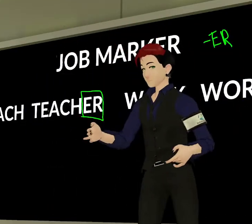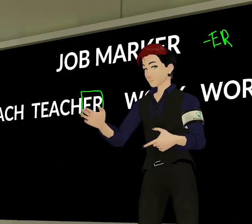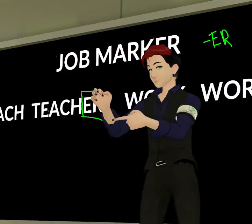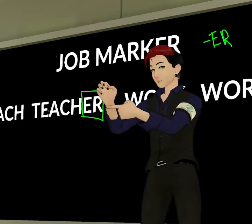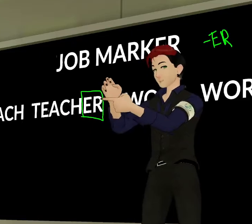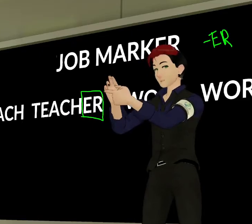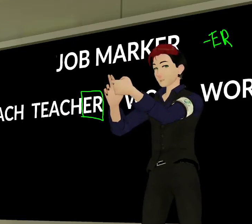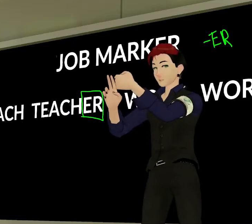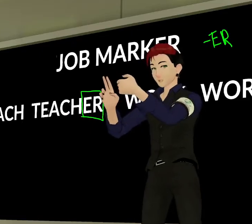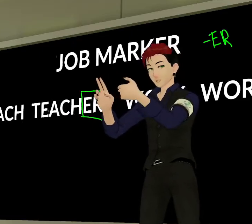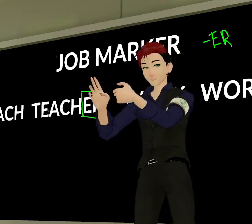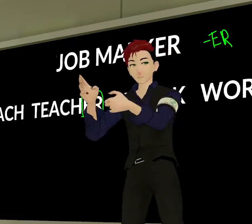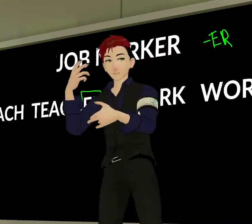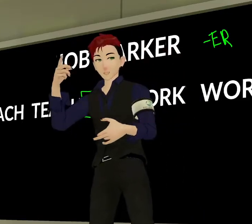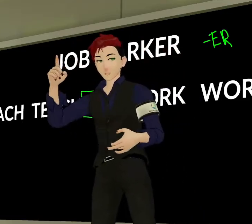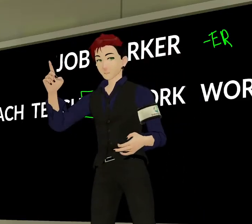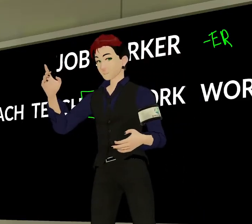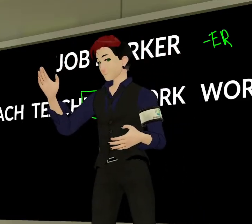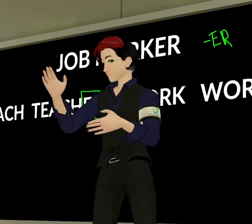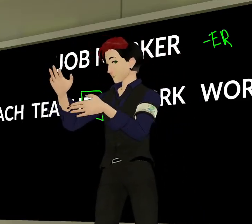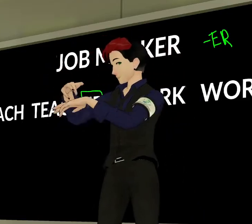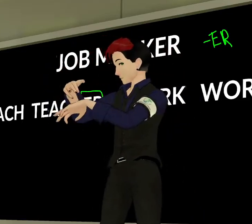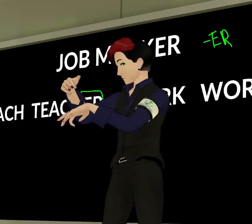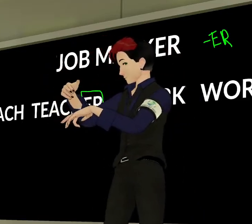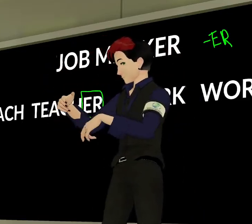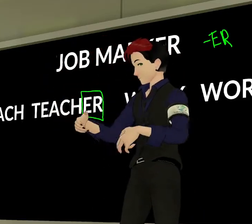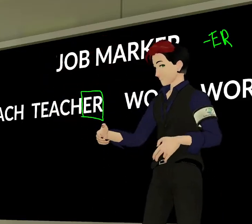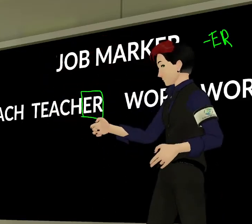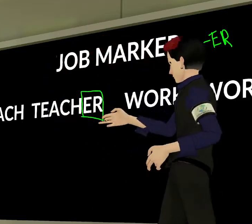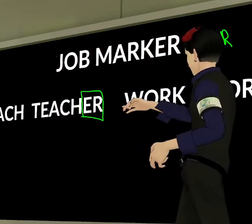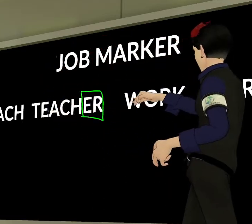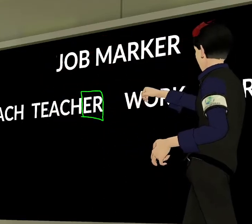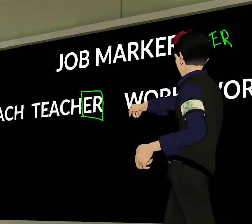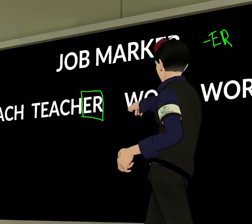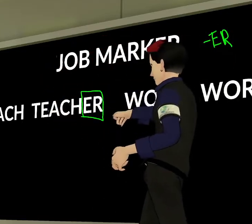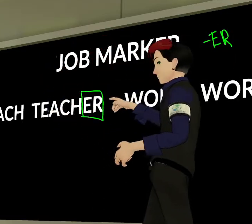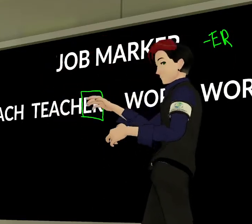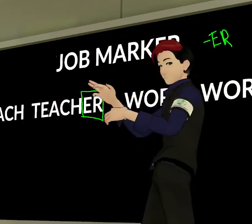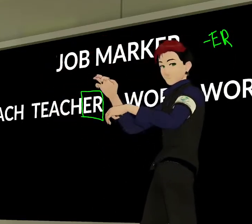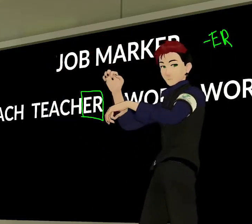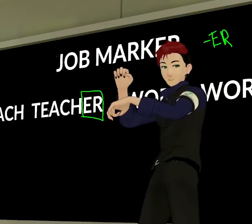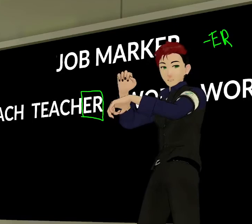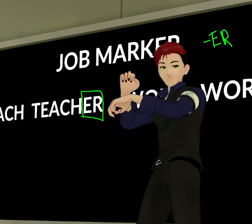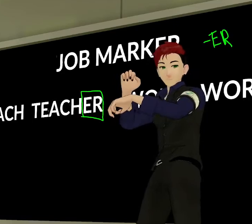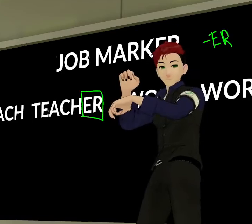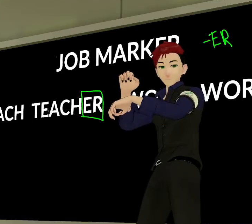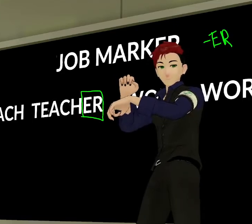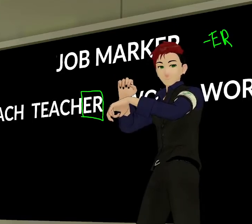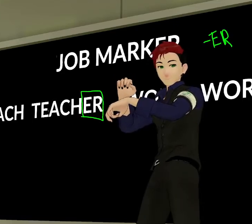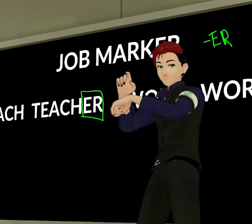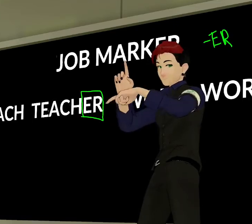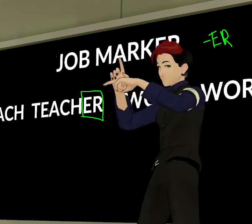it's basically the 'er' of English so same thing work